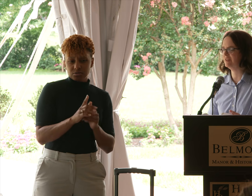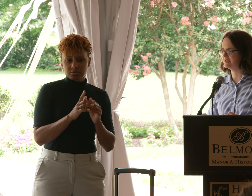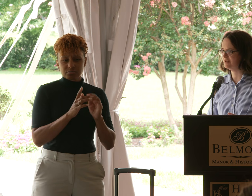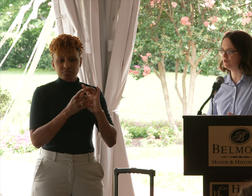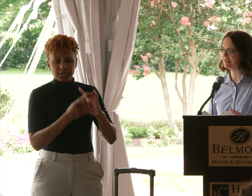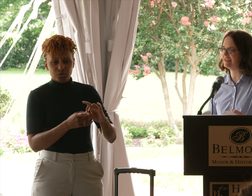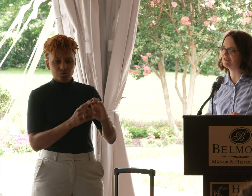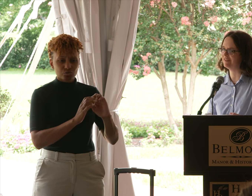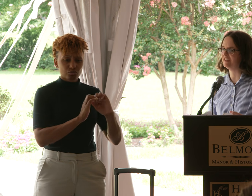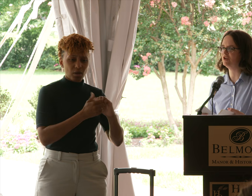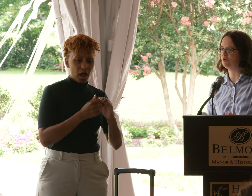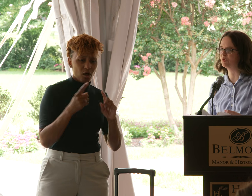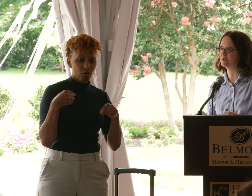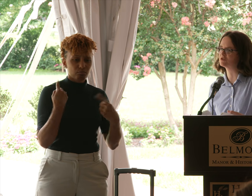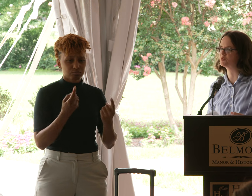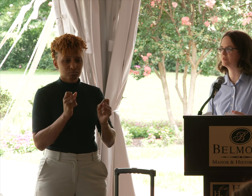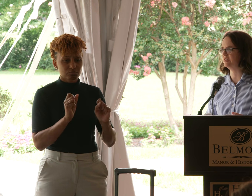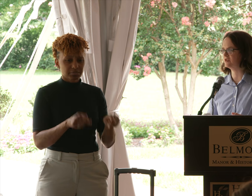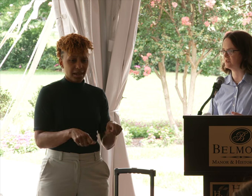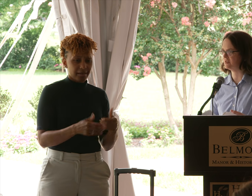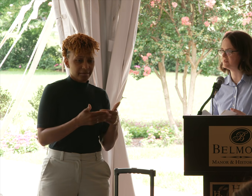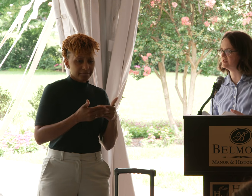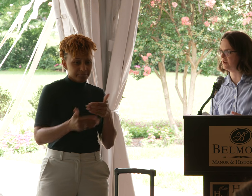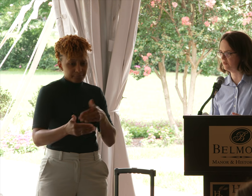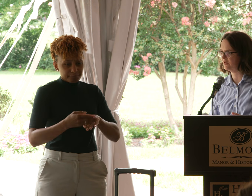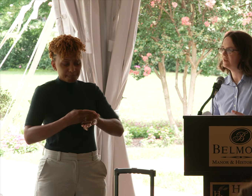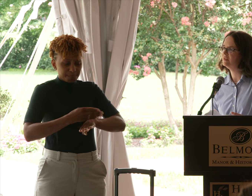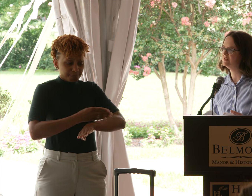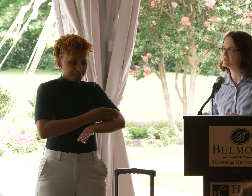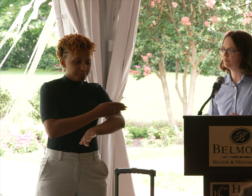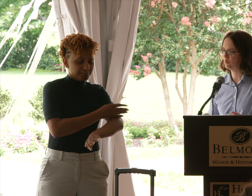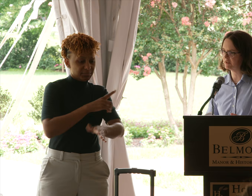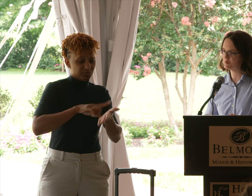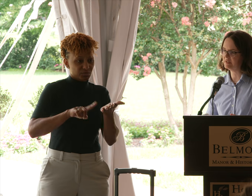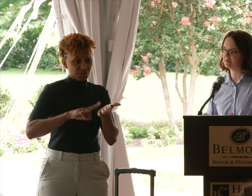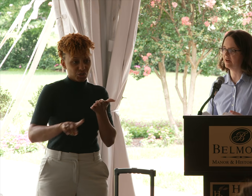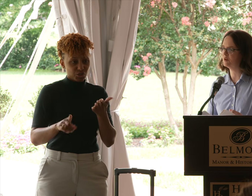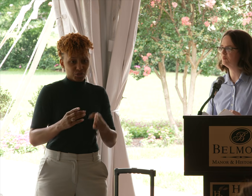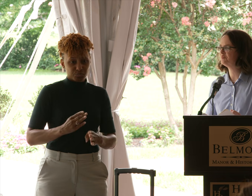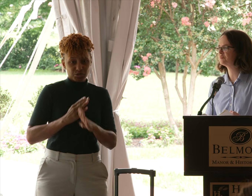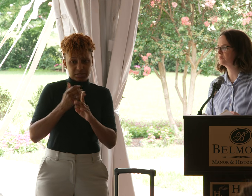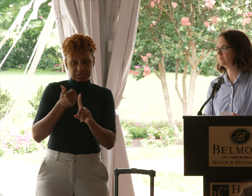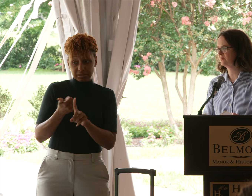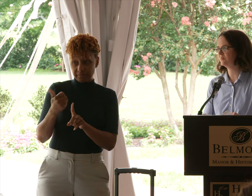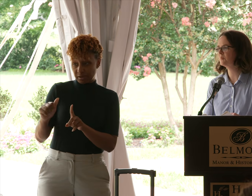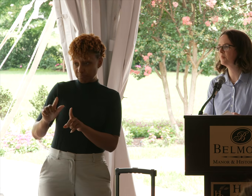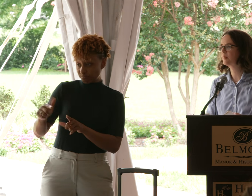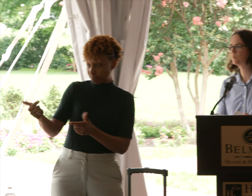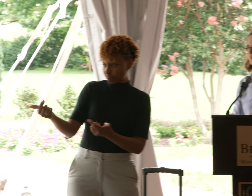we continue to innovate human research protections itself? Does anybody want to speak to that? Oh,